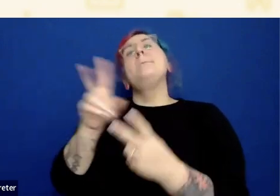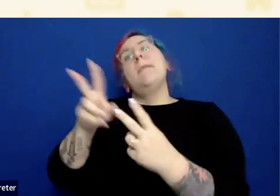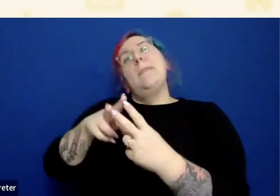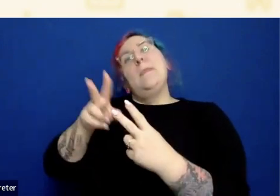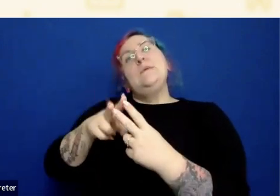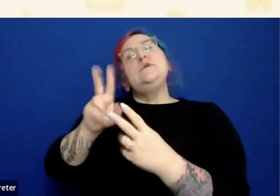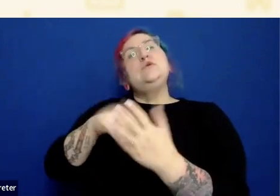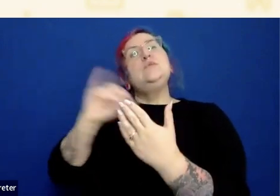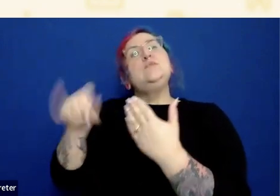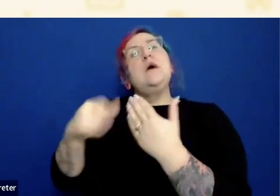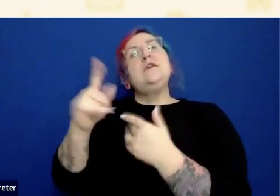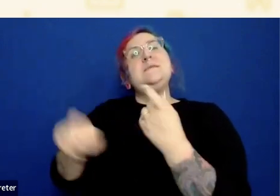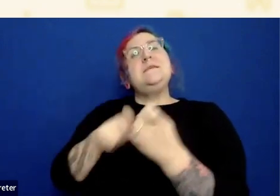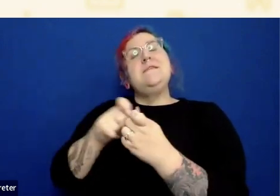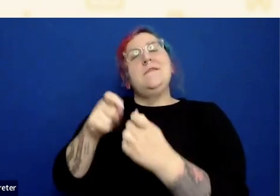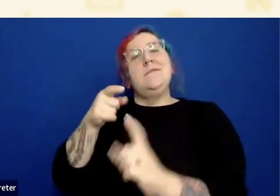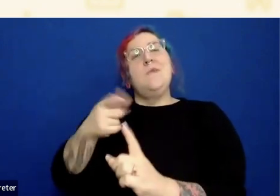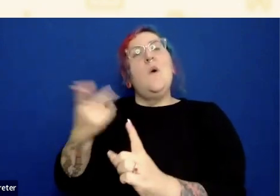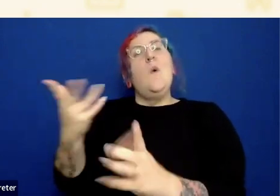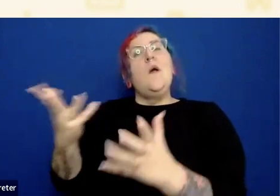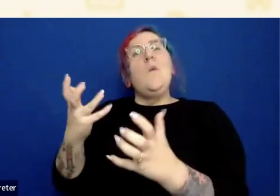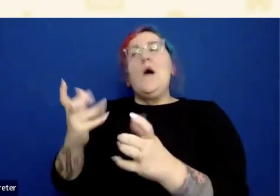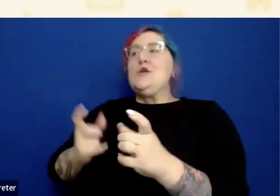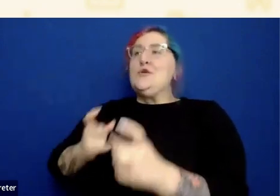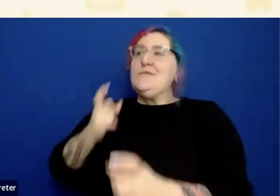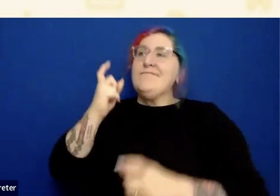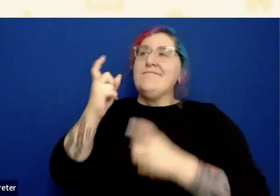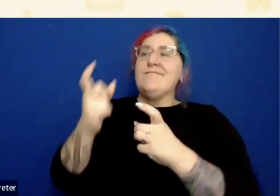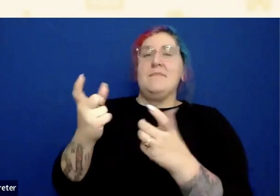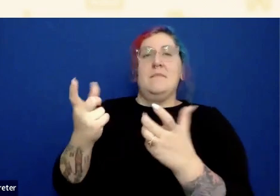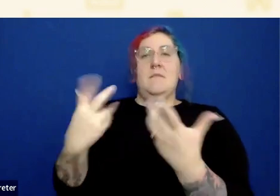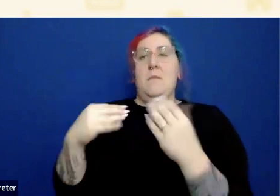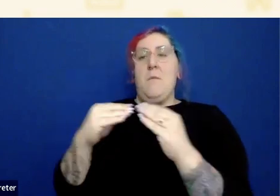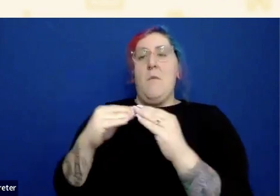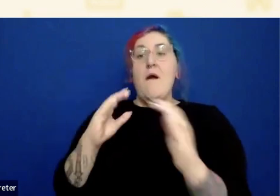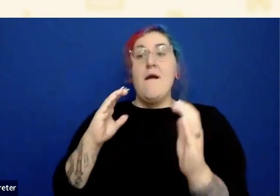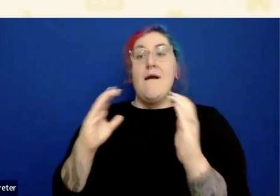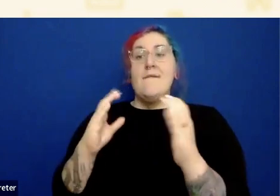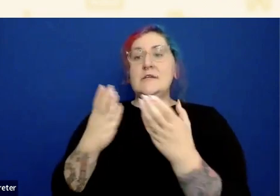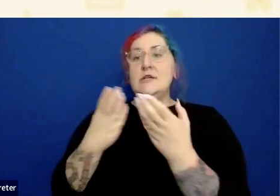to contribute to widen the conversation with the speakers fund.